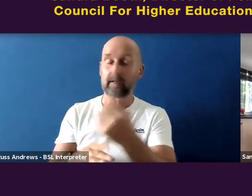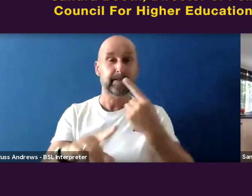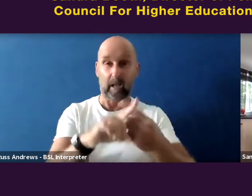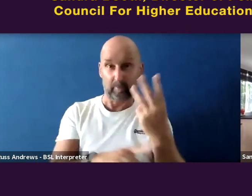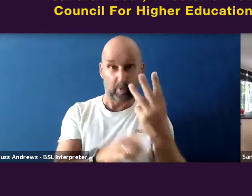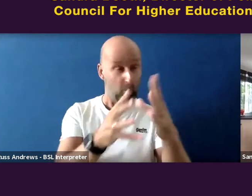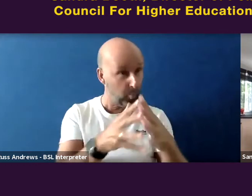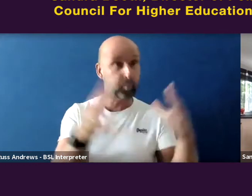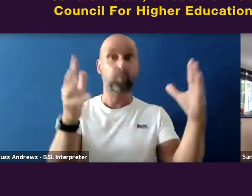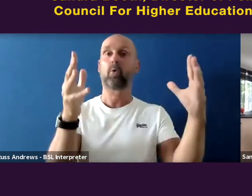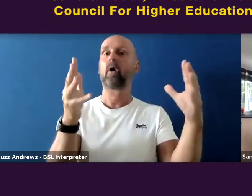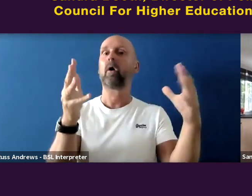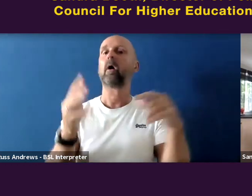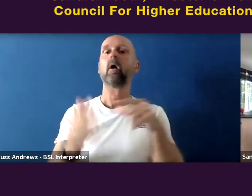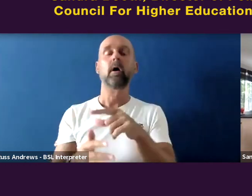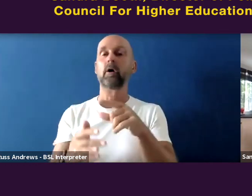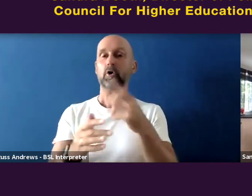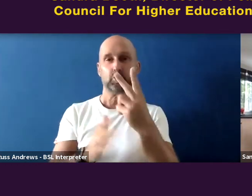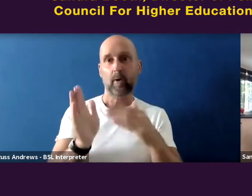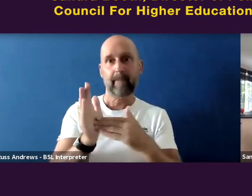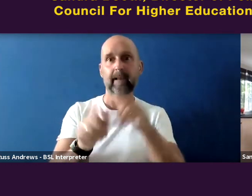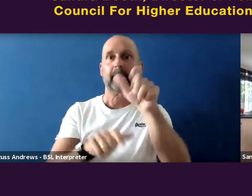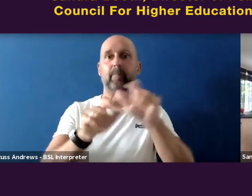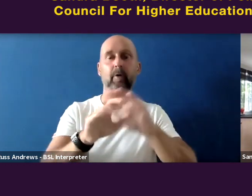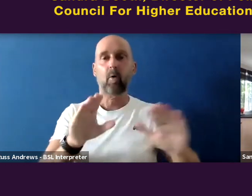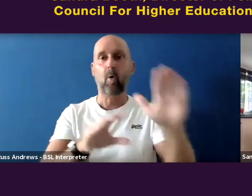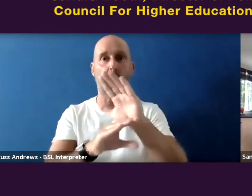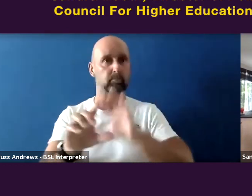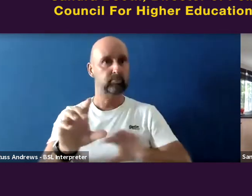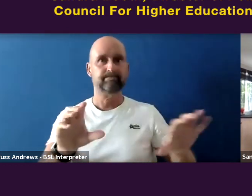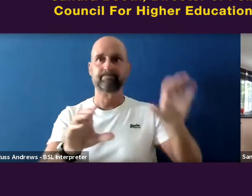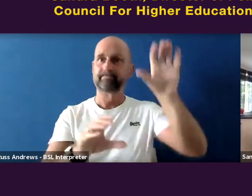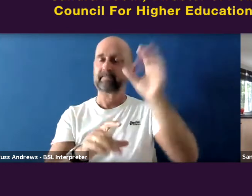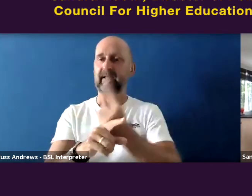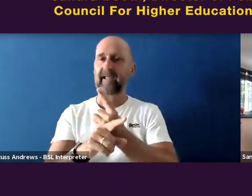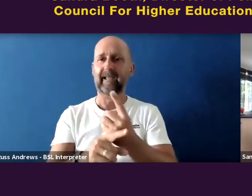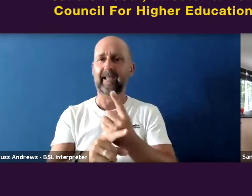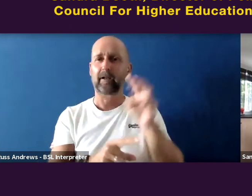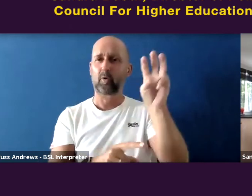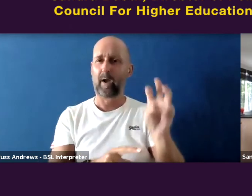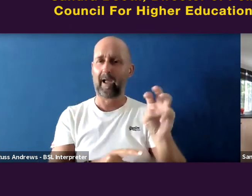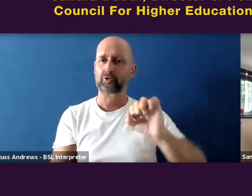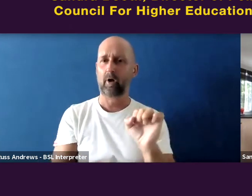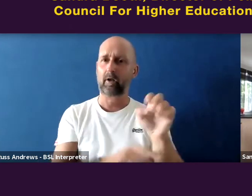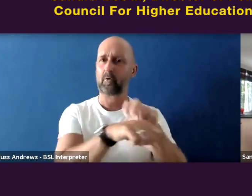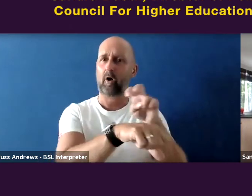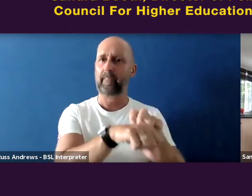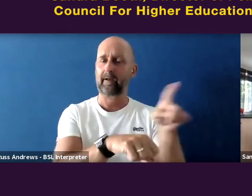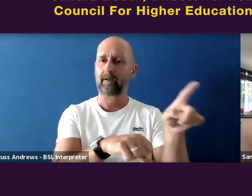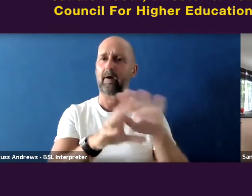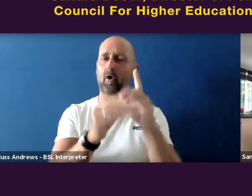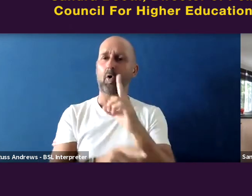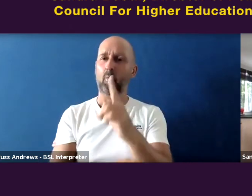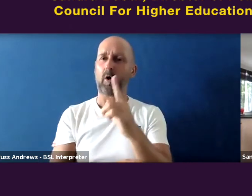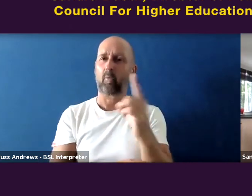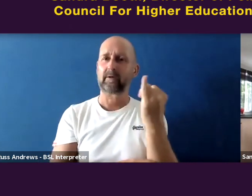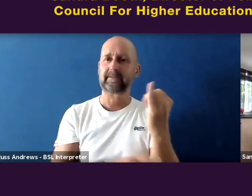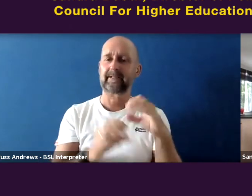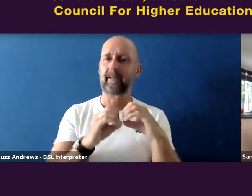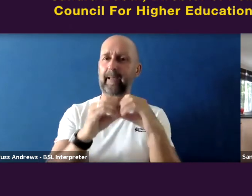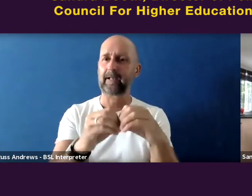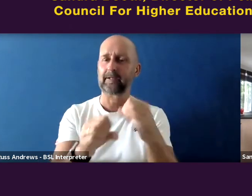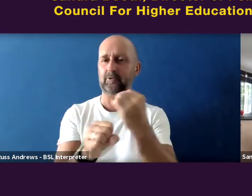employing 2 million people across all nations and regions, and contributed £116bn in GVA in 2019